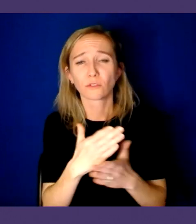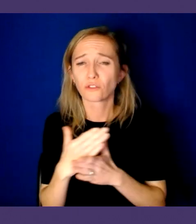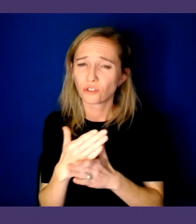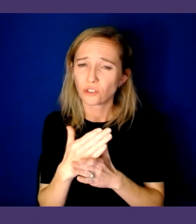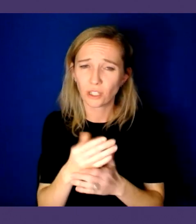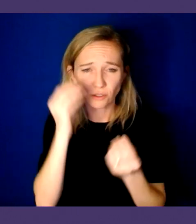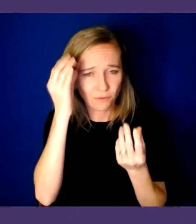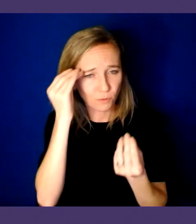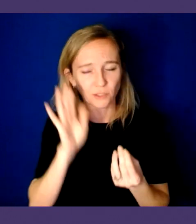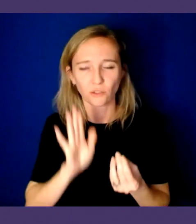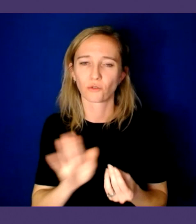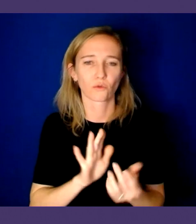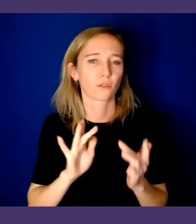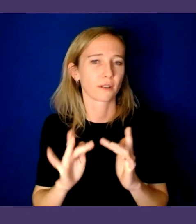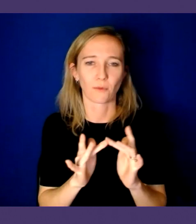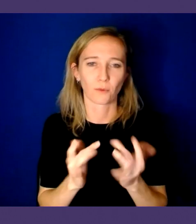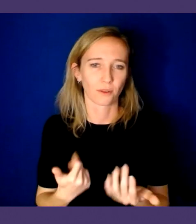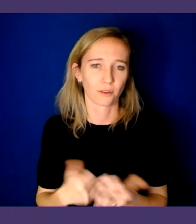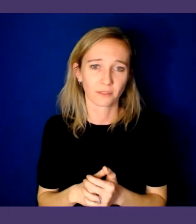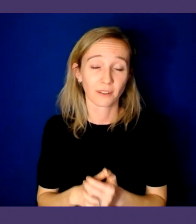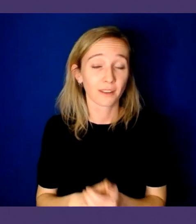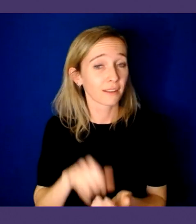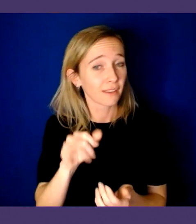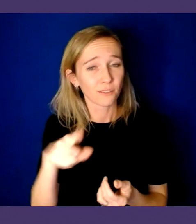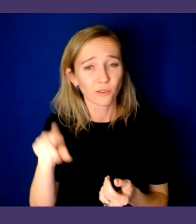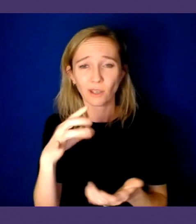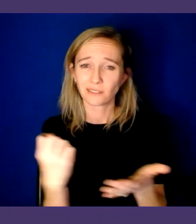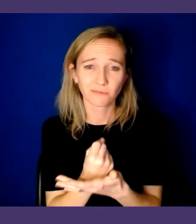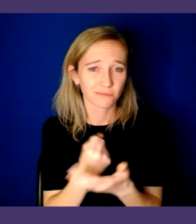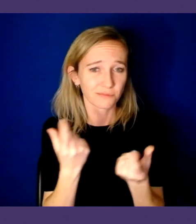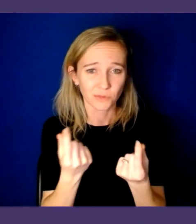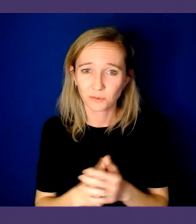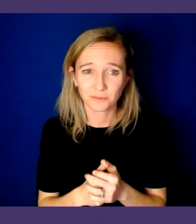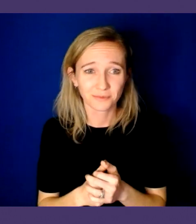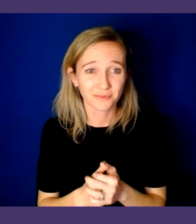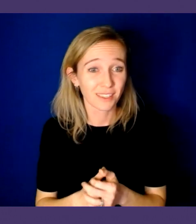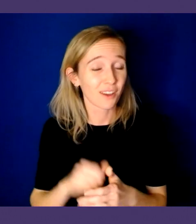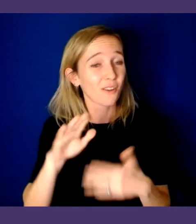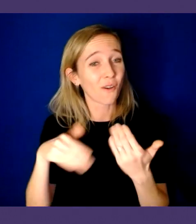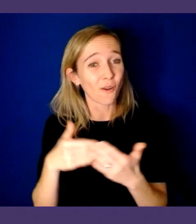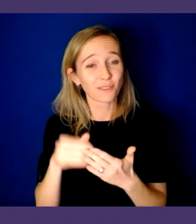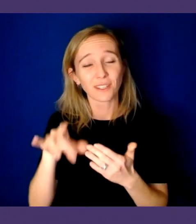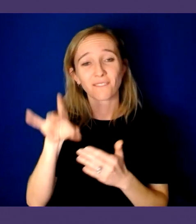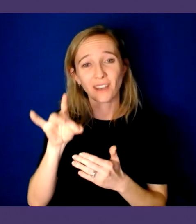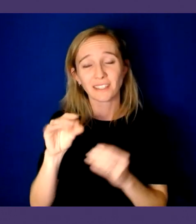so that's something you can do. All of this you can find at: teachaccess.org